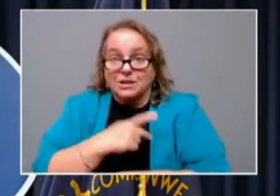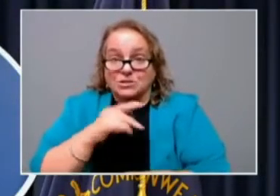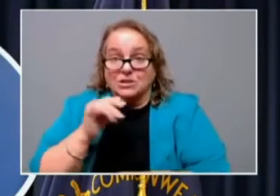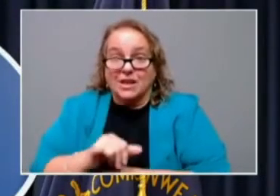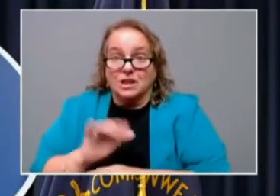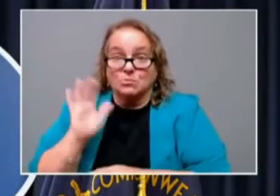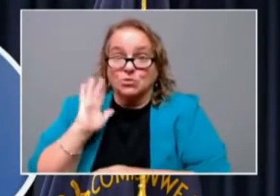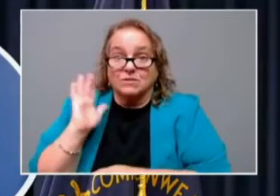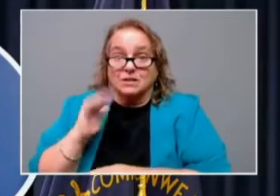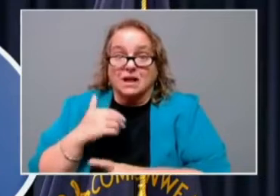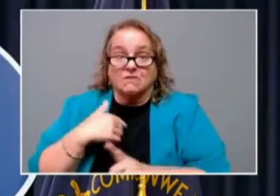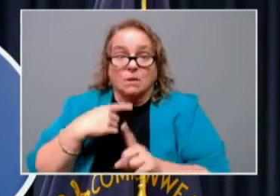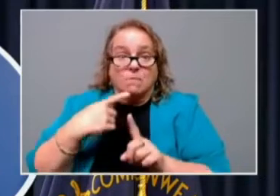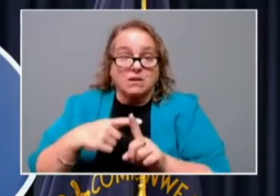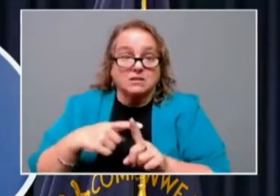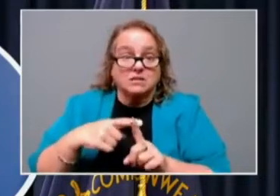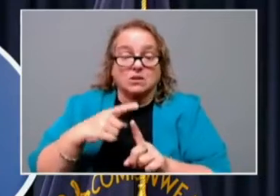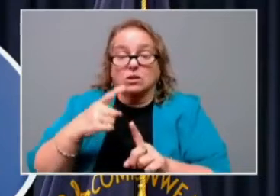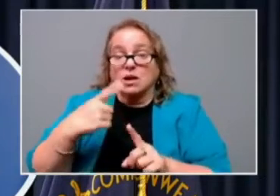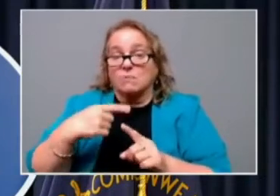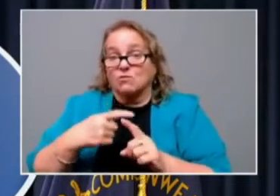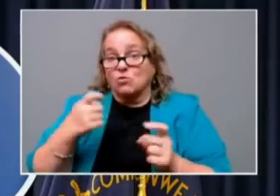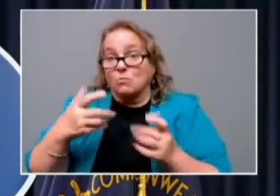whether they're coming in from the rest of the region. Um,